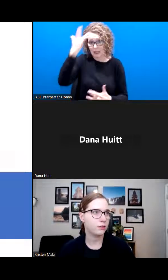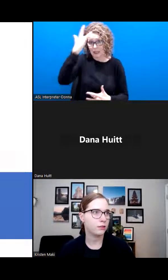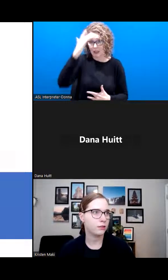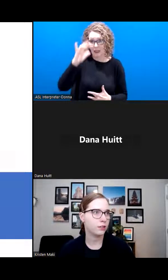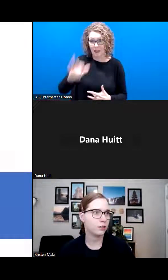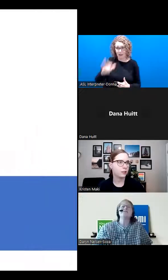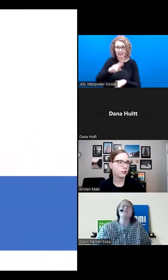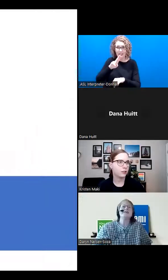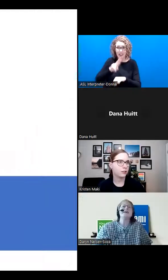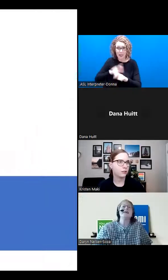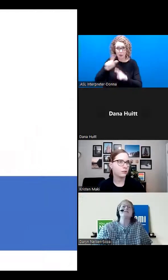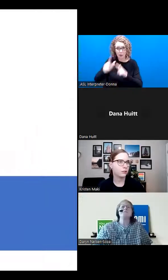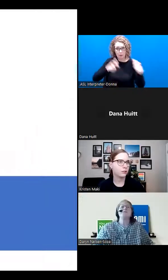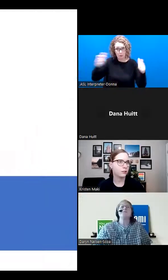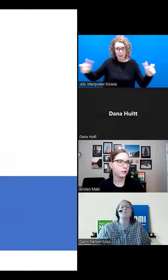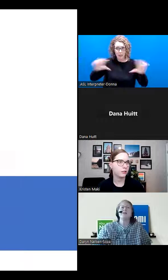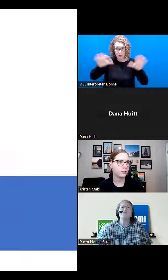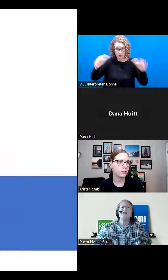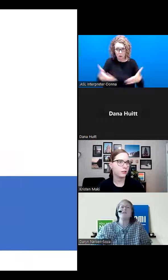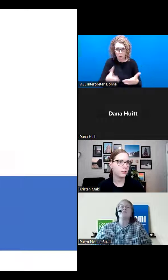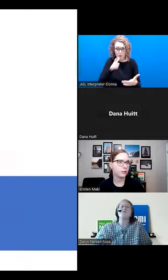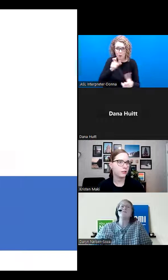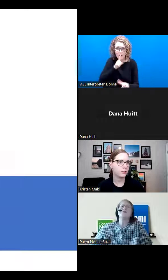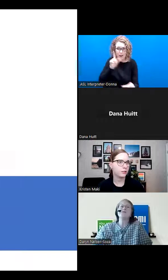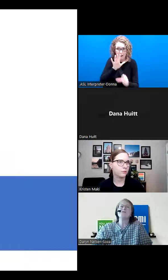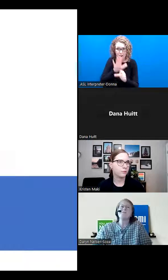about 30% who either